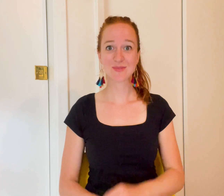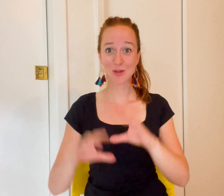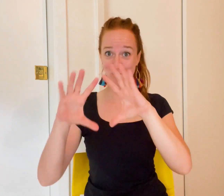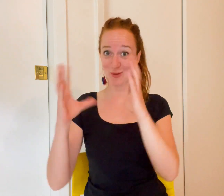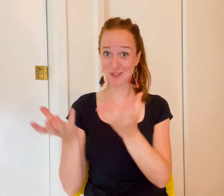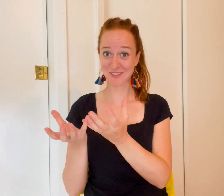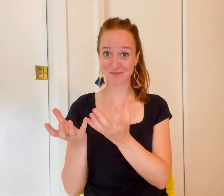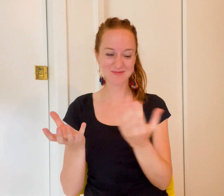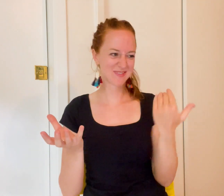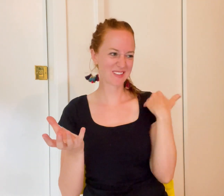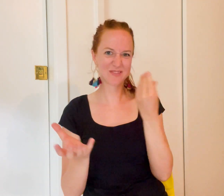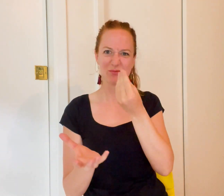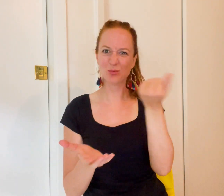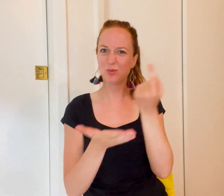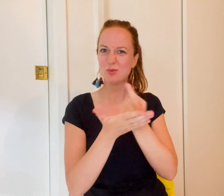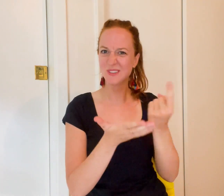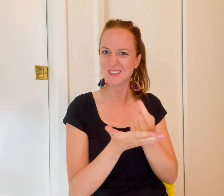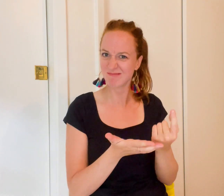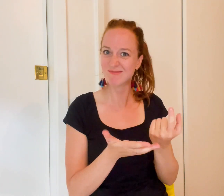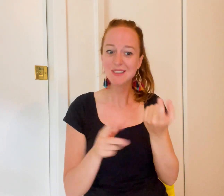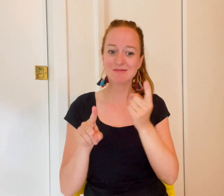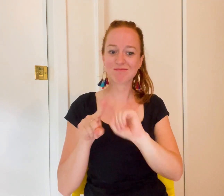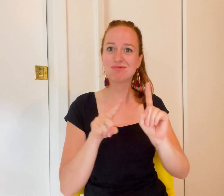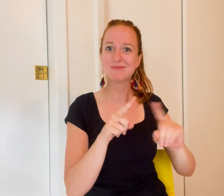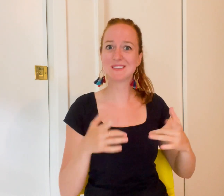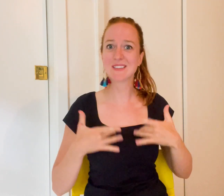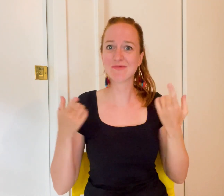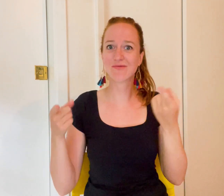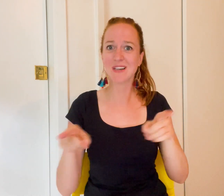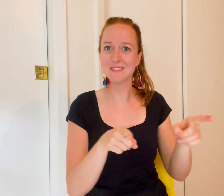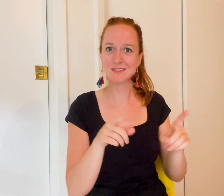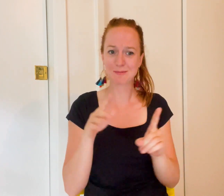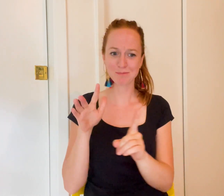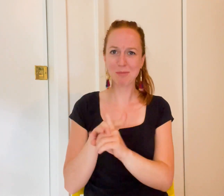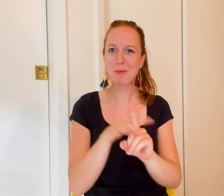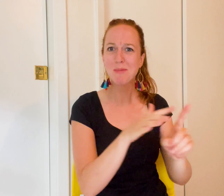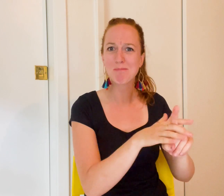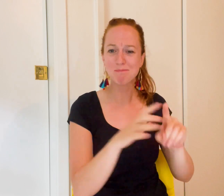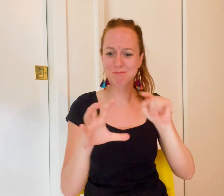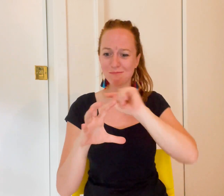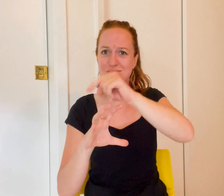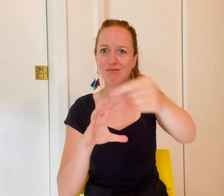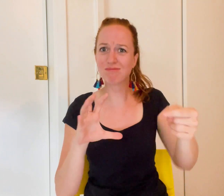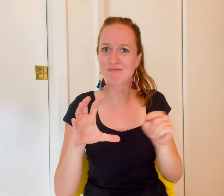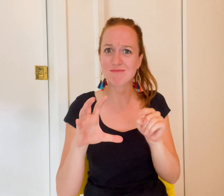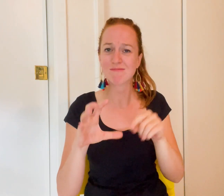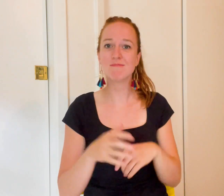These past few weeks have seen a lot of events going on around the world.